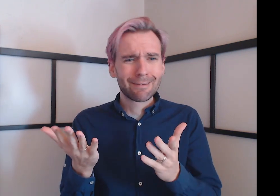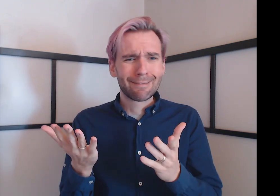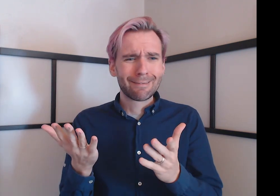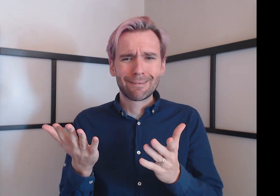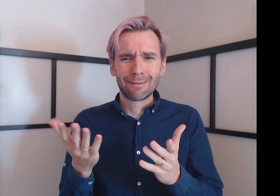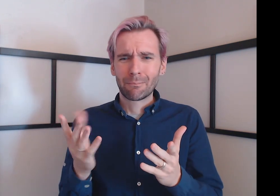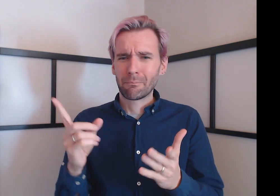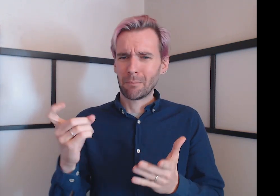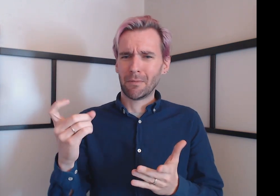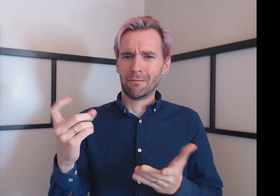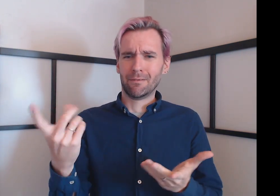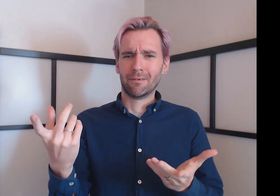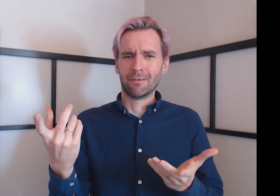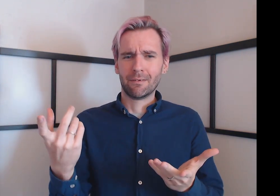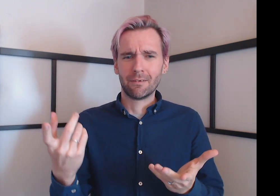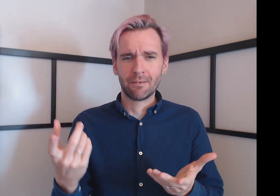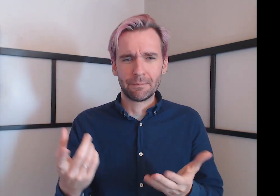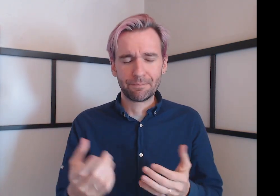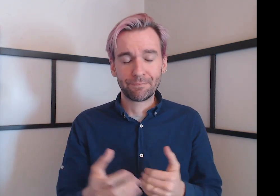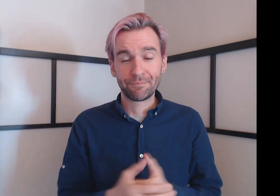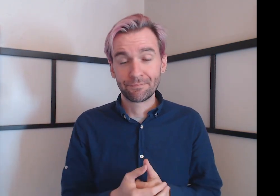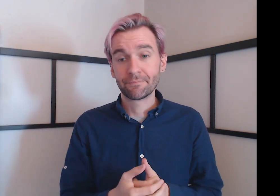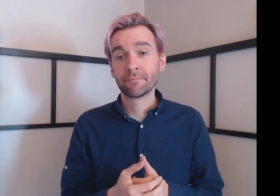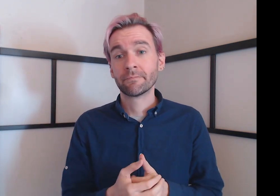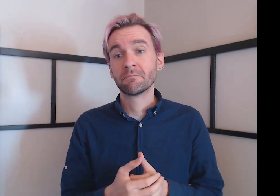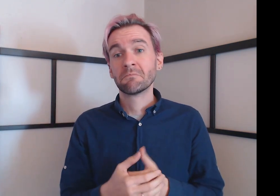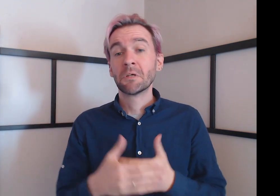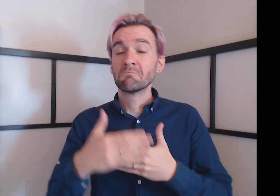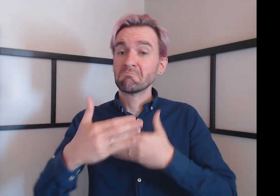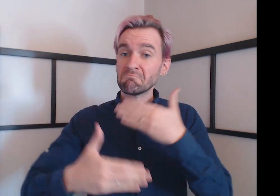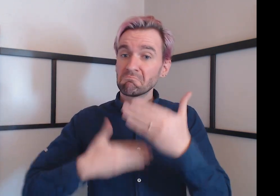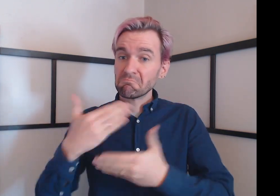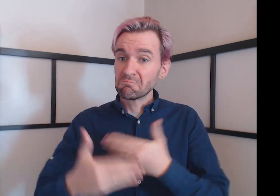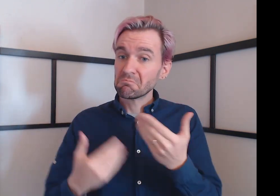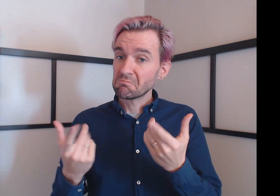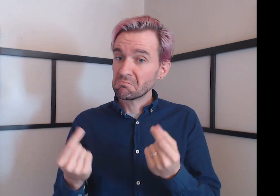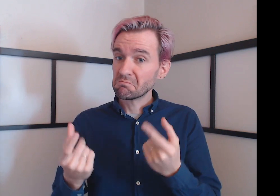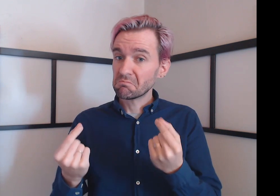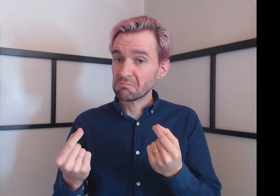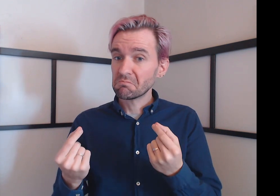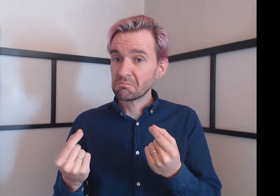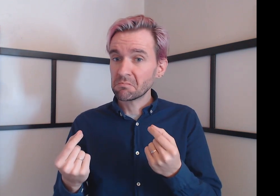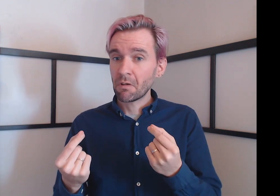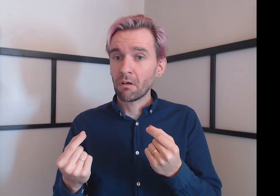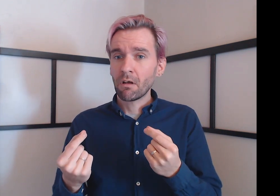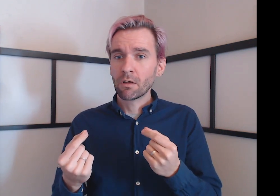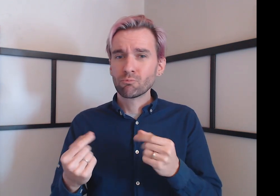Of course not. Think of signed languages in the same way.